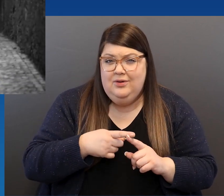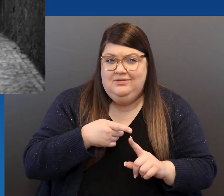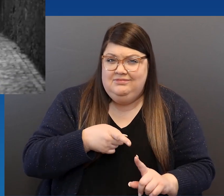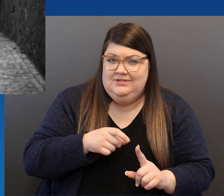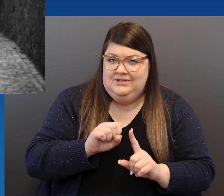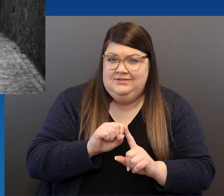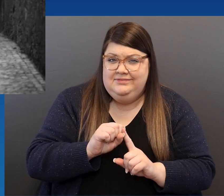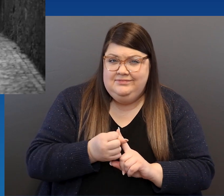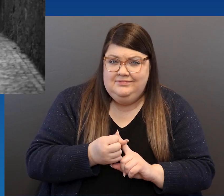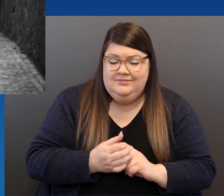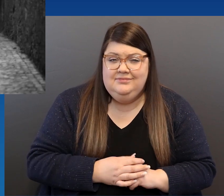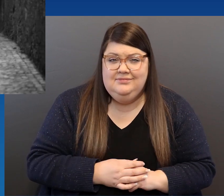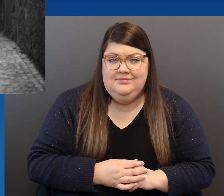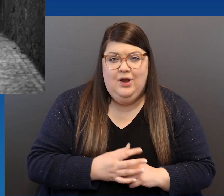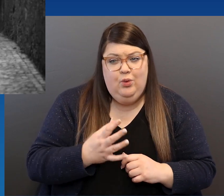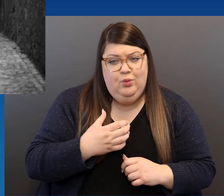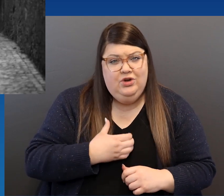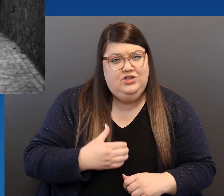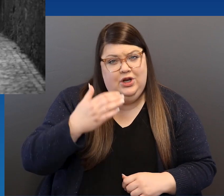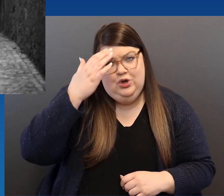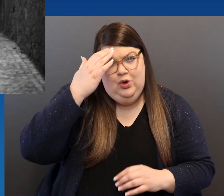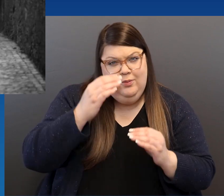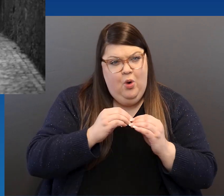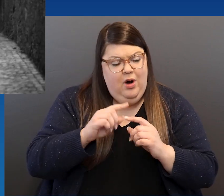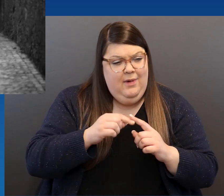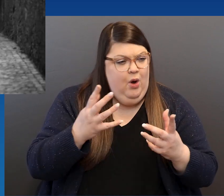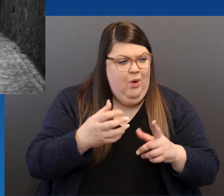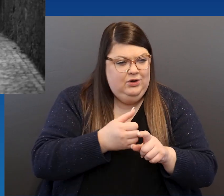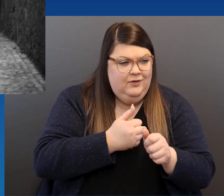I knew more about it, knew what to avoid, what to look for.